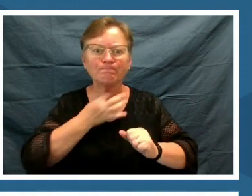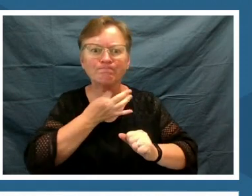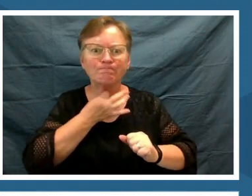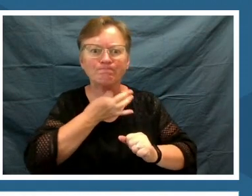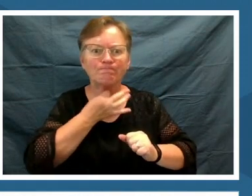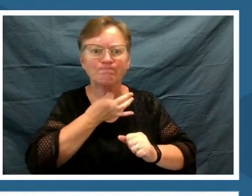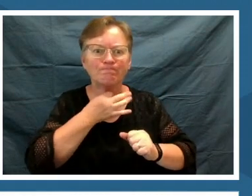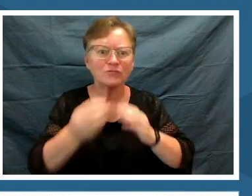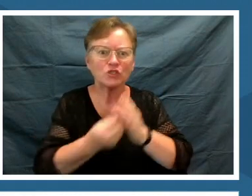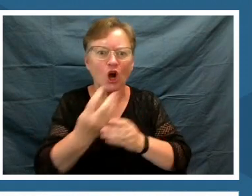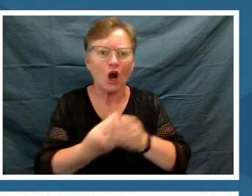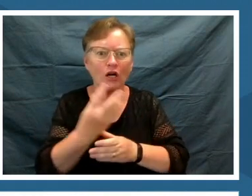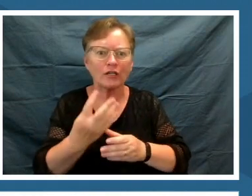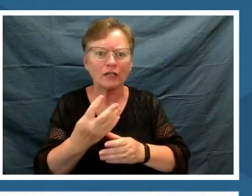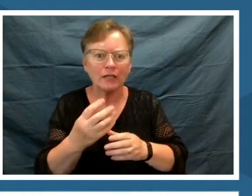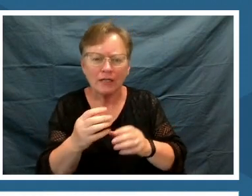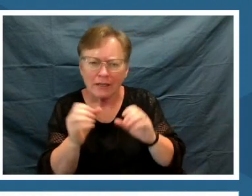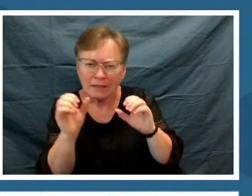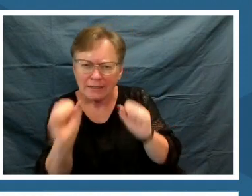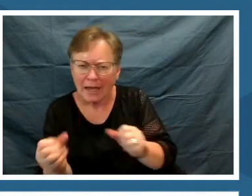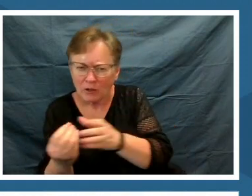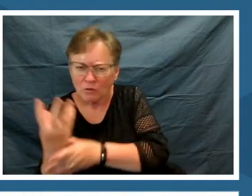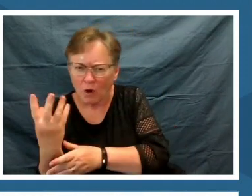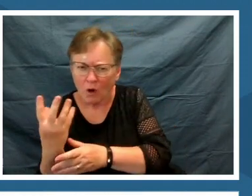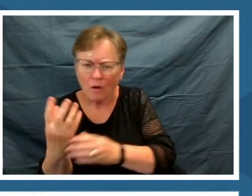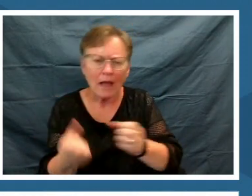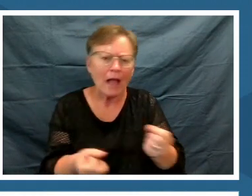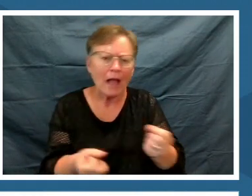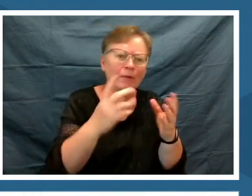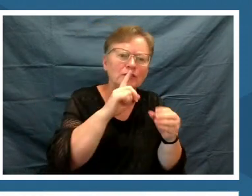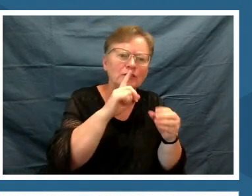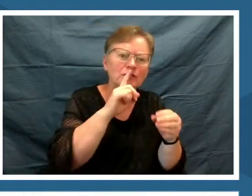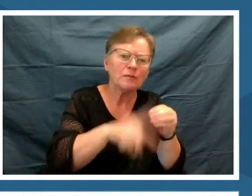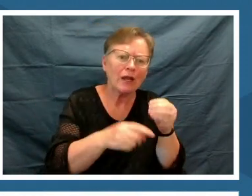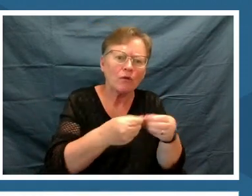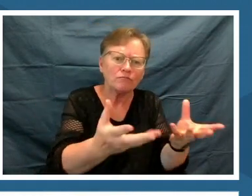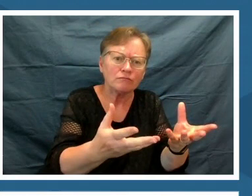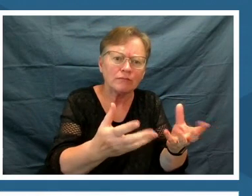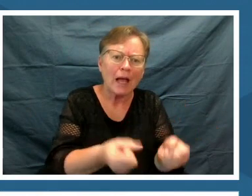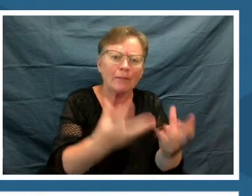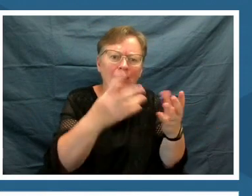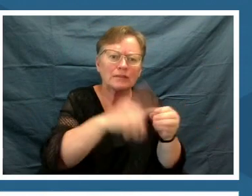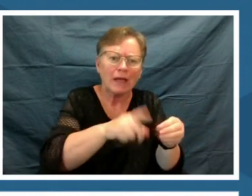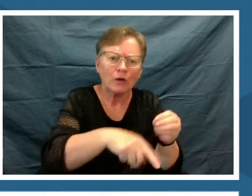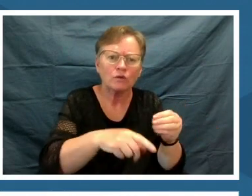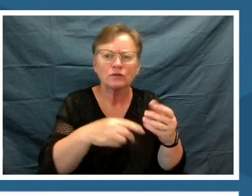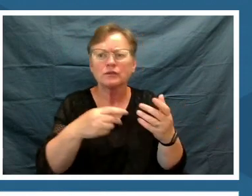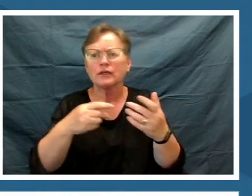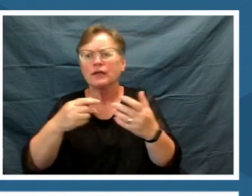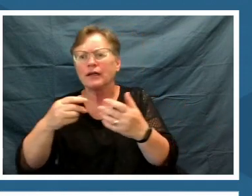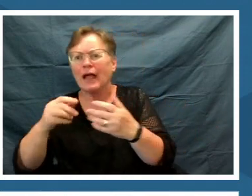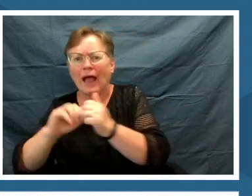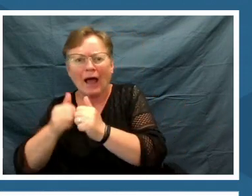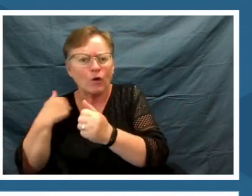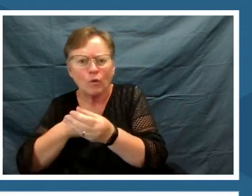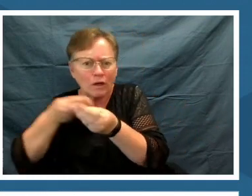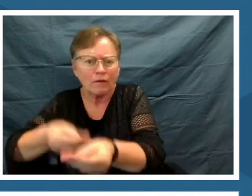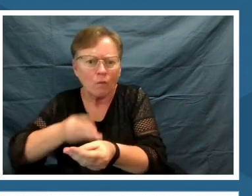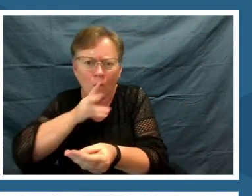there and how much does a tomato plant yield and how you know how do we water